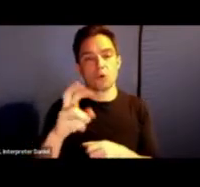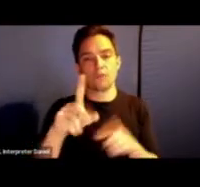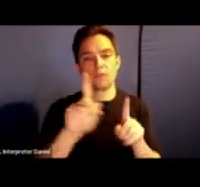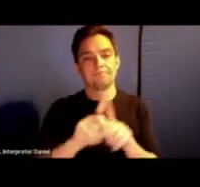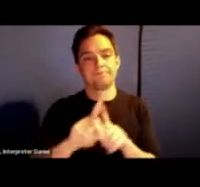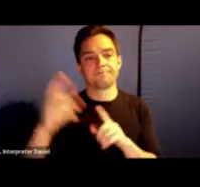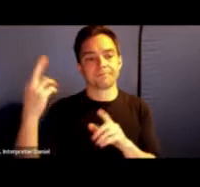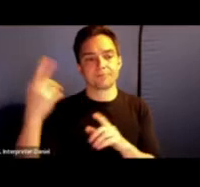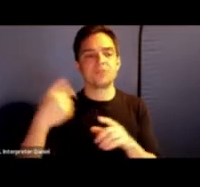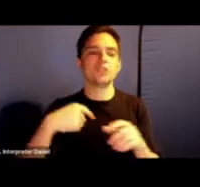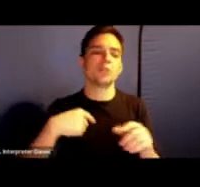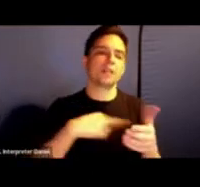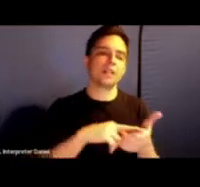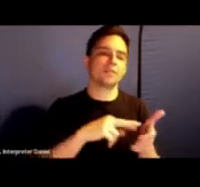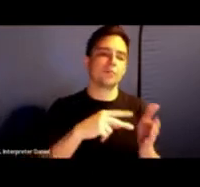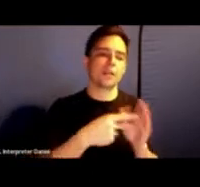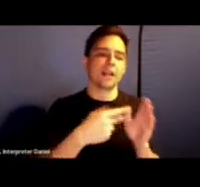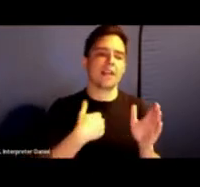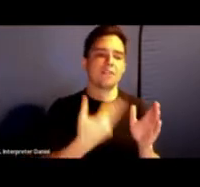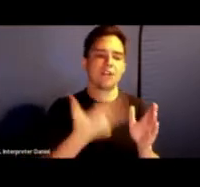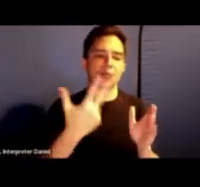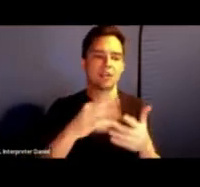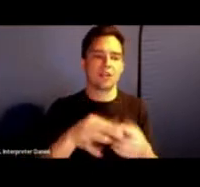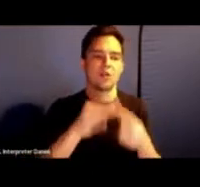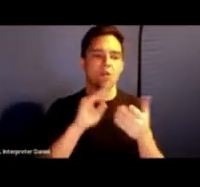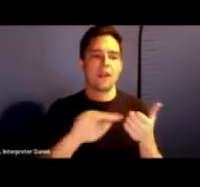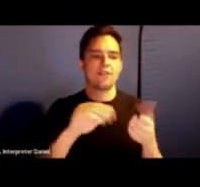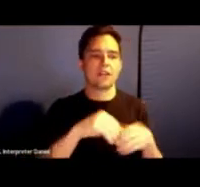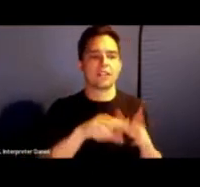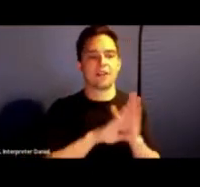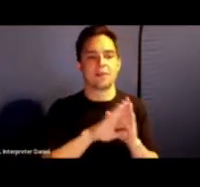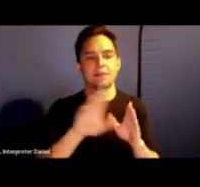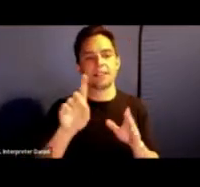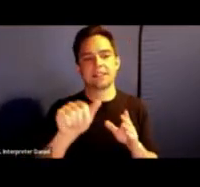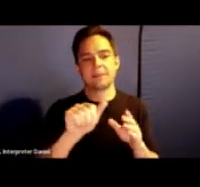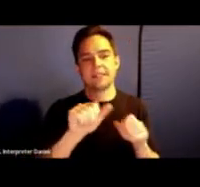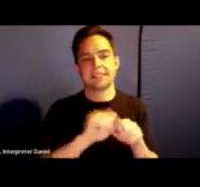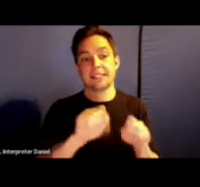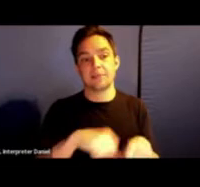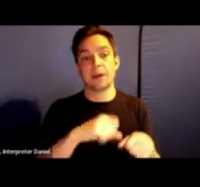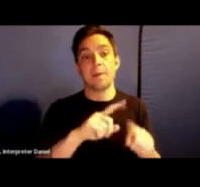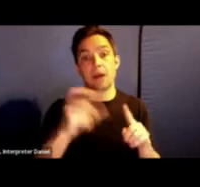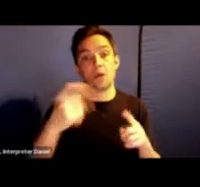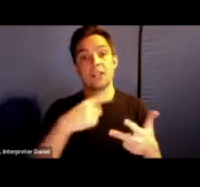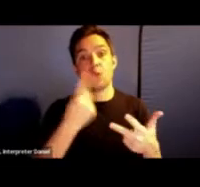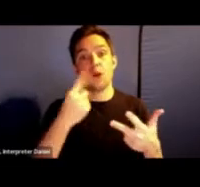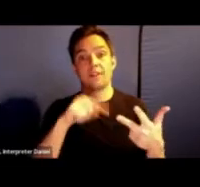three waivers in our developmental disability system, and only one of the actually